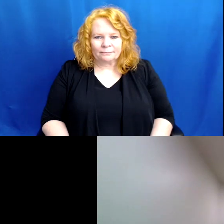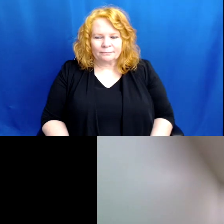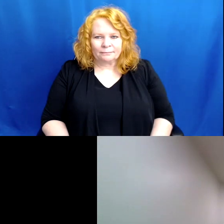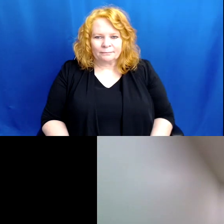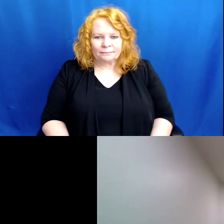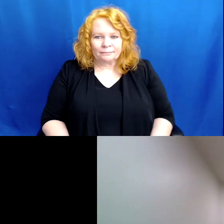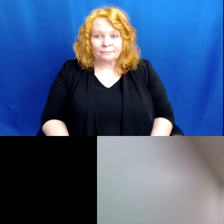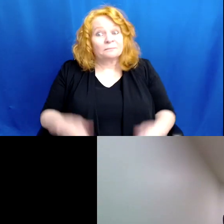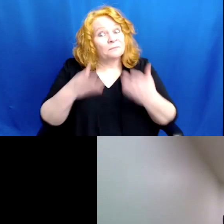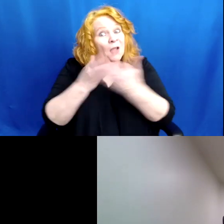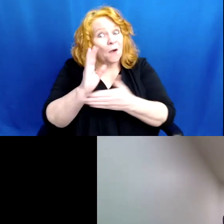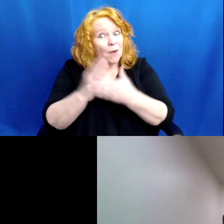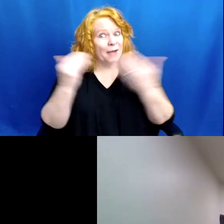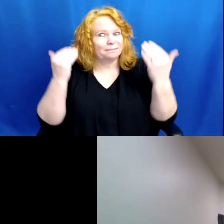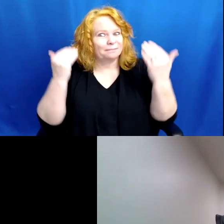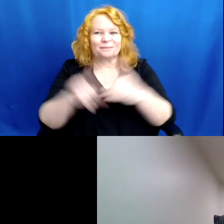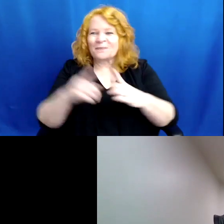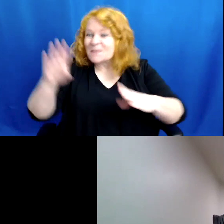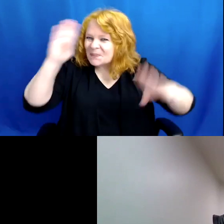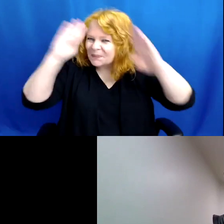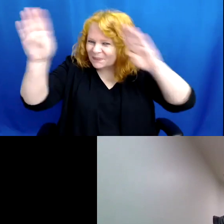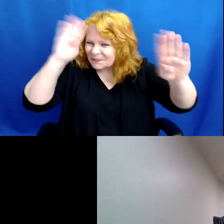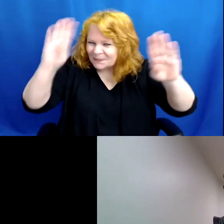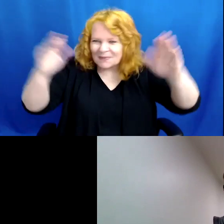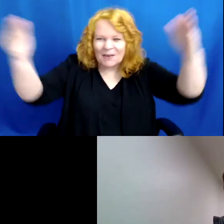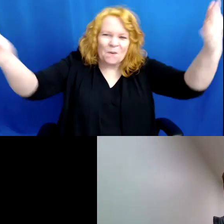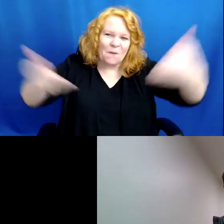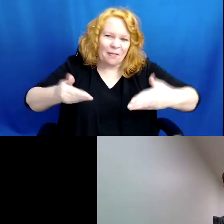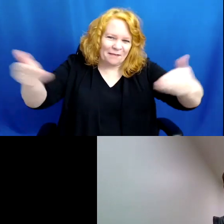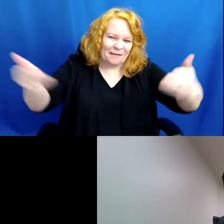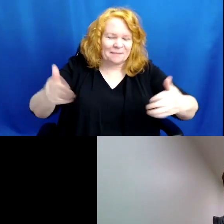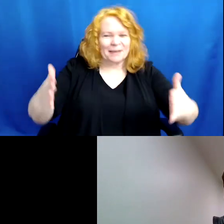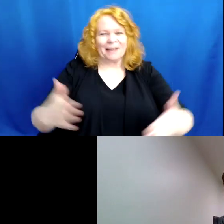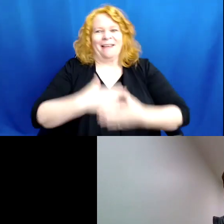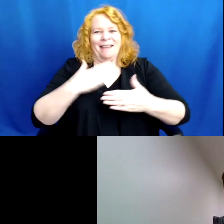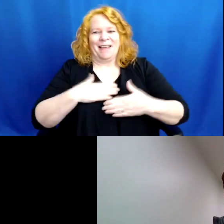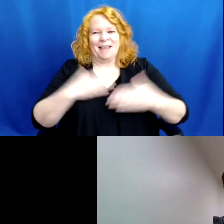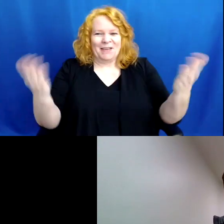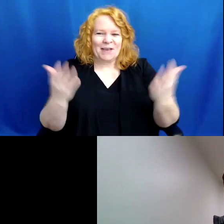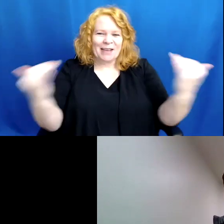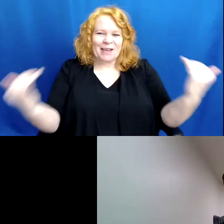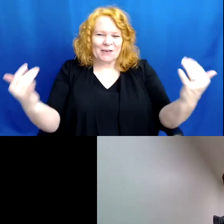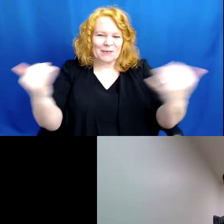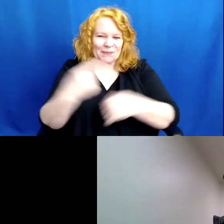Megan: Alright let’s get started. Hello everyone, welcome. We are so pleased you are here today. I am Megan Burgess.